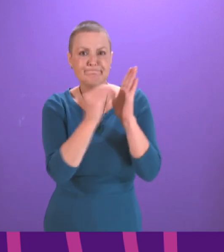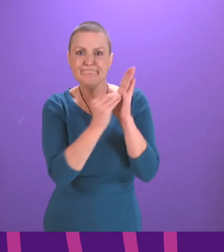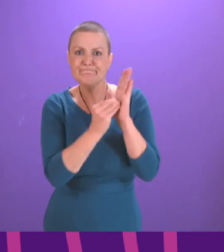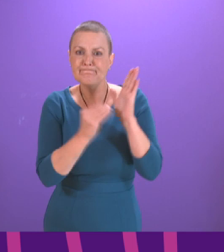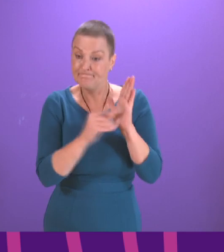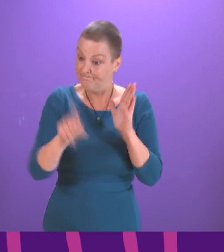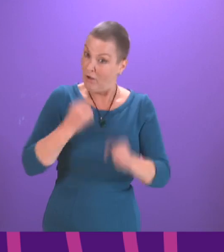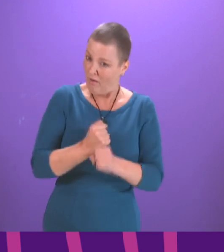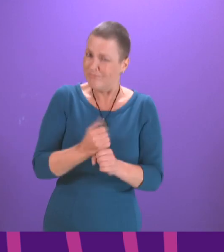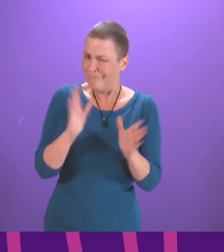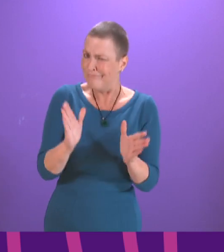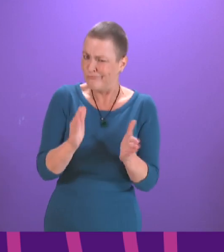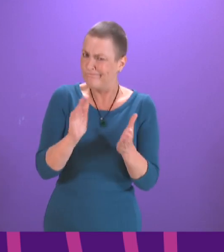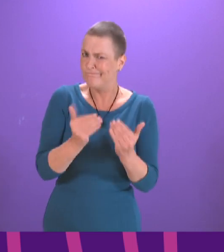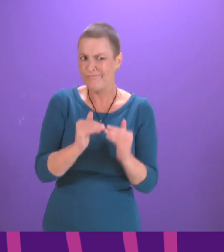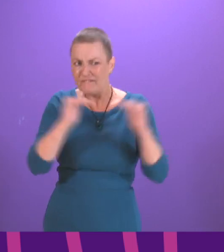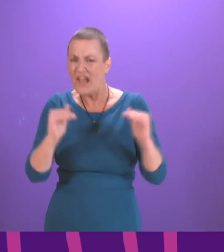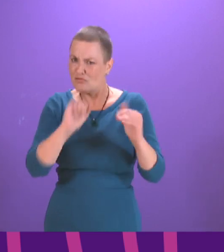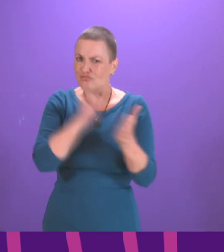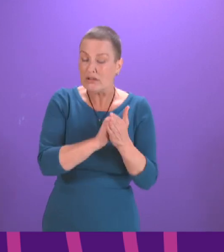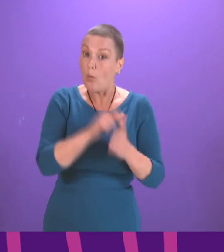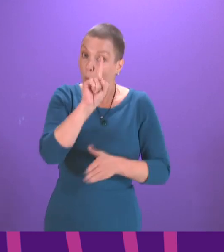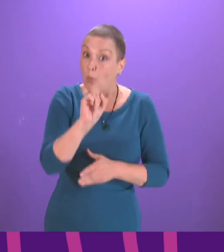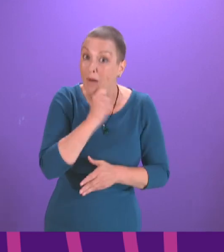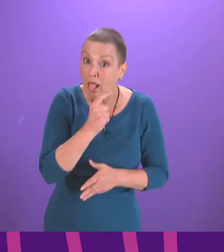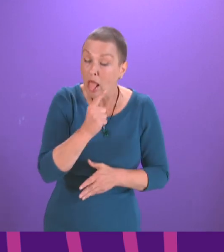Government’s view, proportionate, will the Government work to introduce proportionate